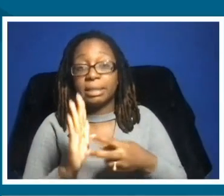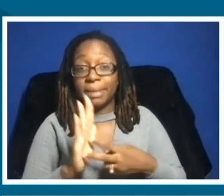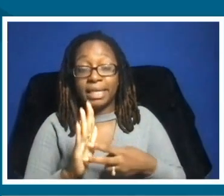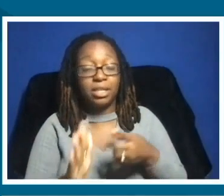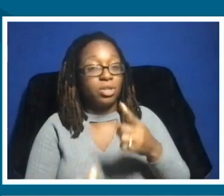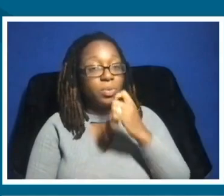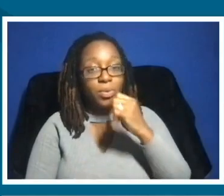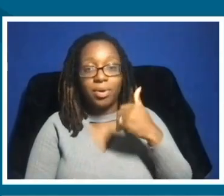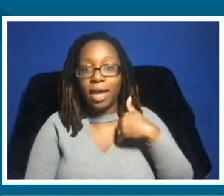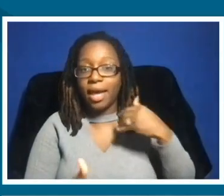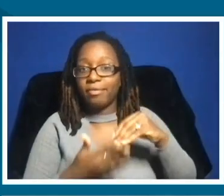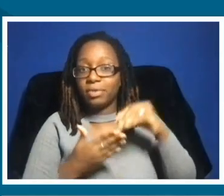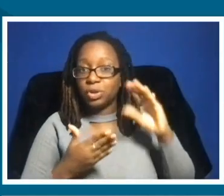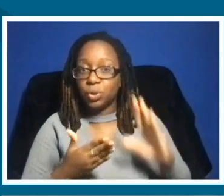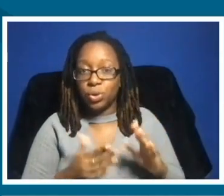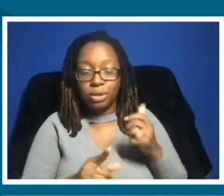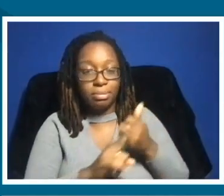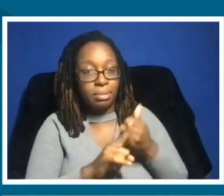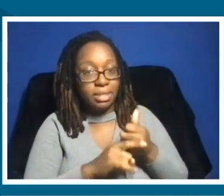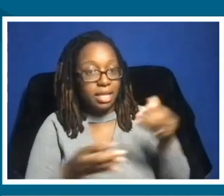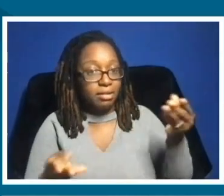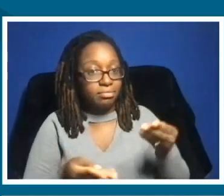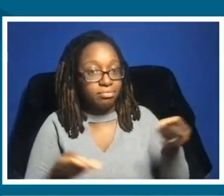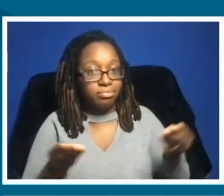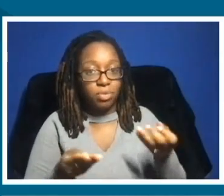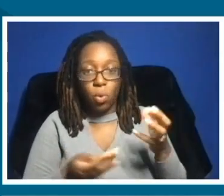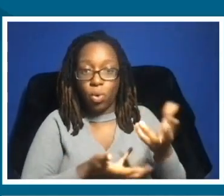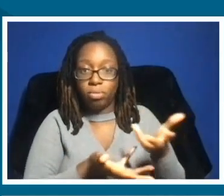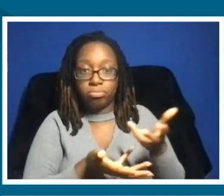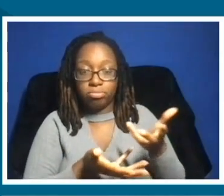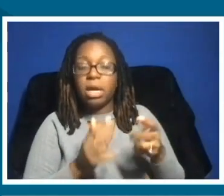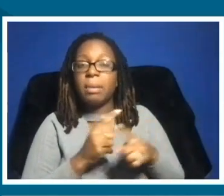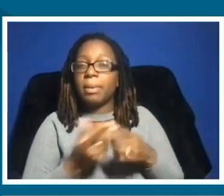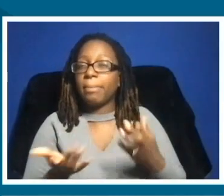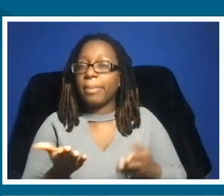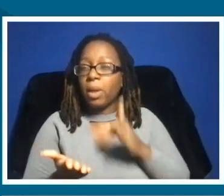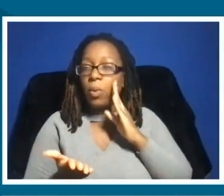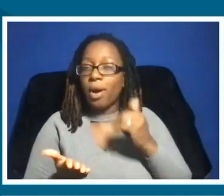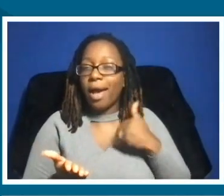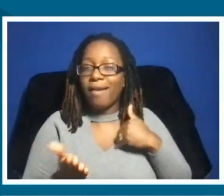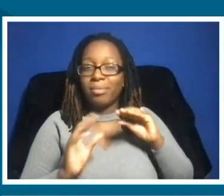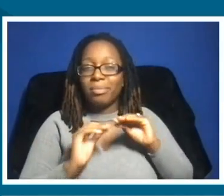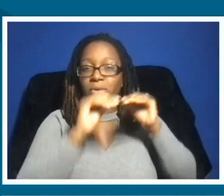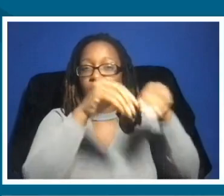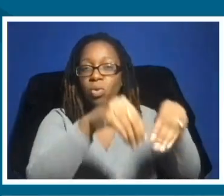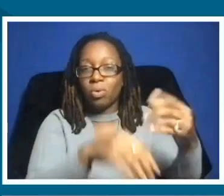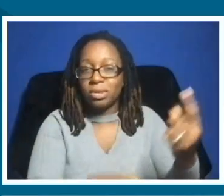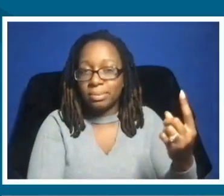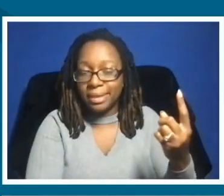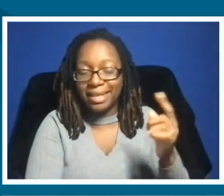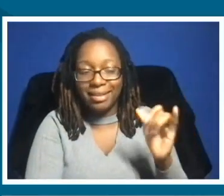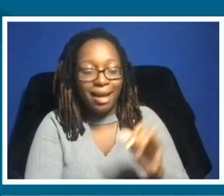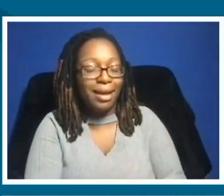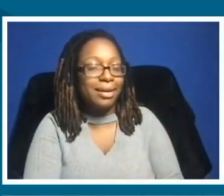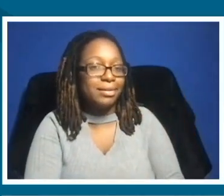facilitating dialogue or conversation but you might have had them install something you know like a small exhibit